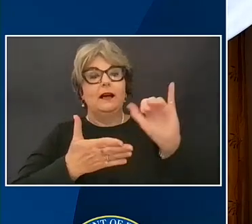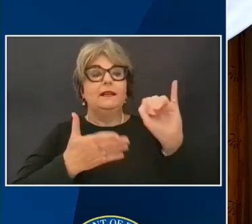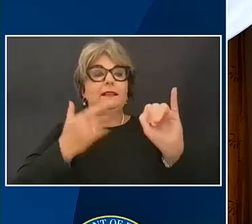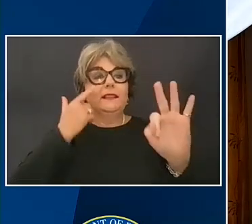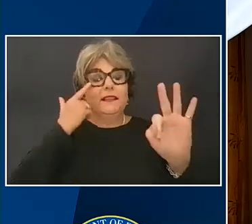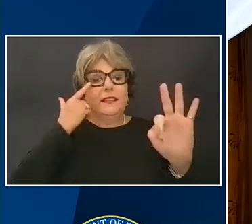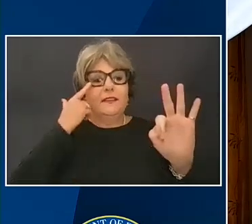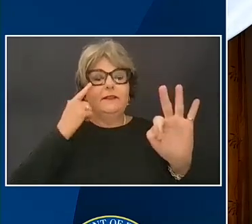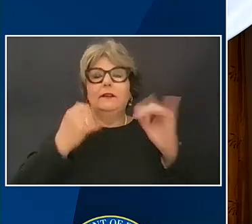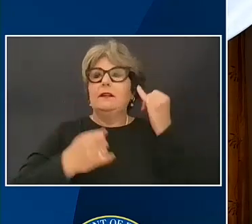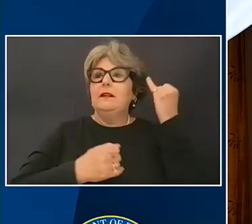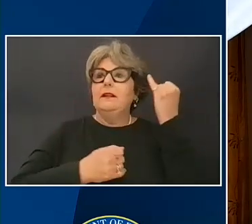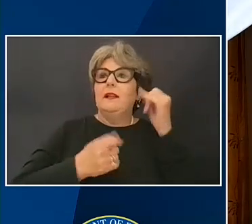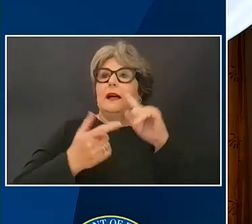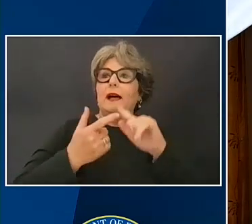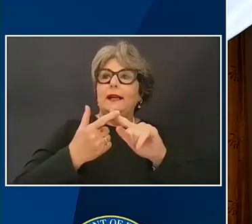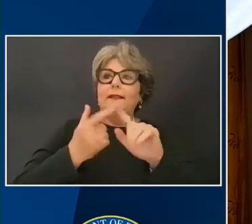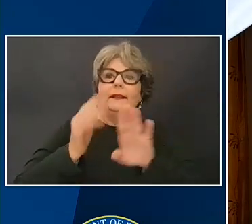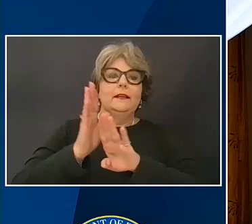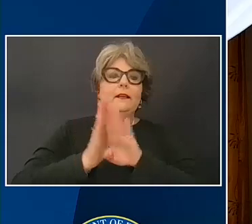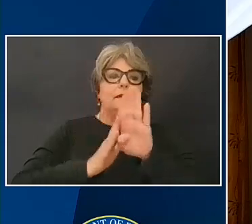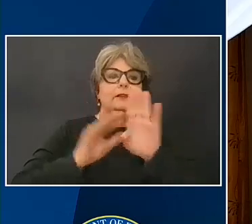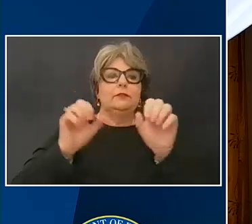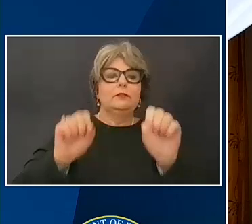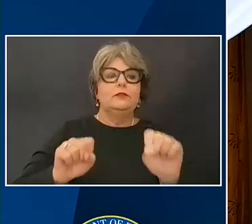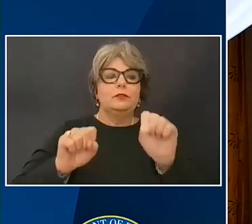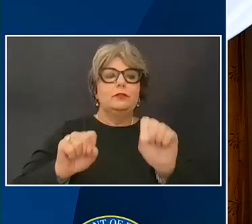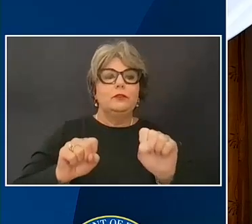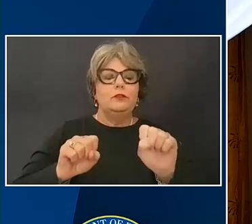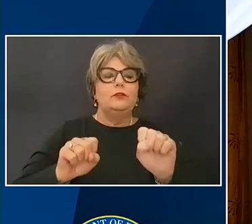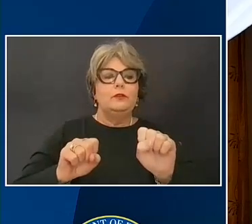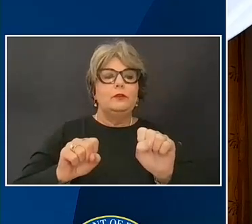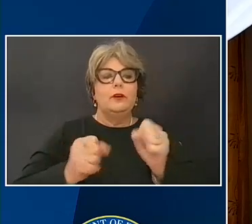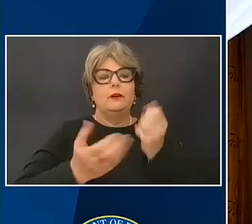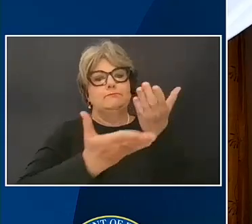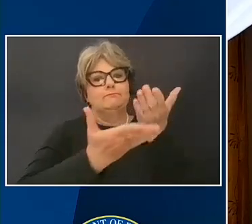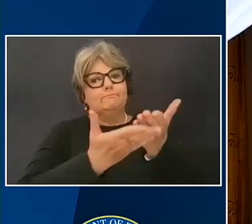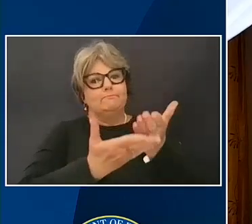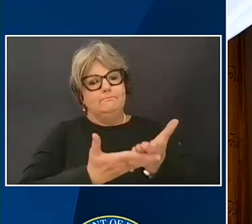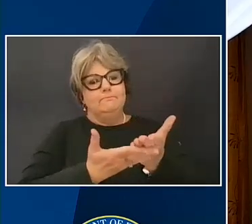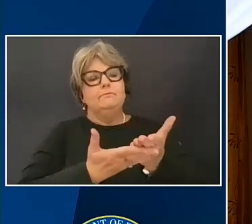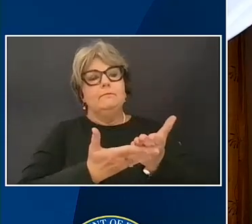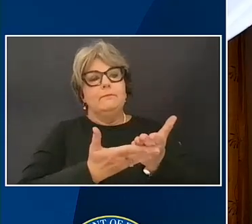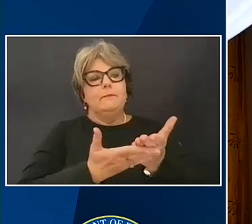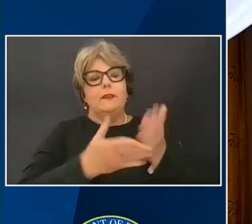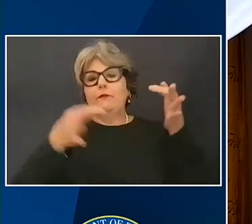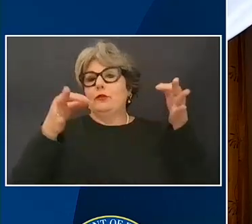idea is to create a reliable evidentiary basis for the determination of the exact